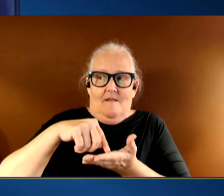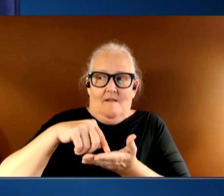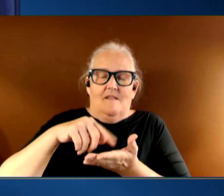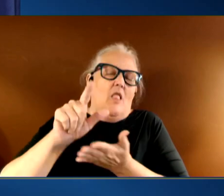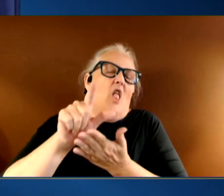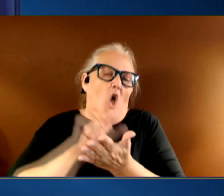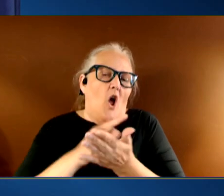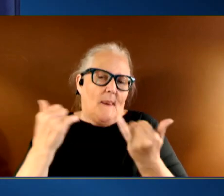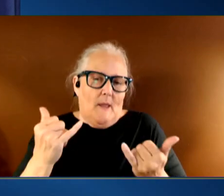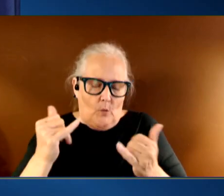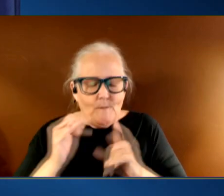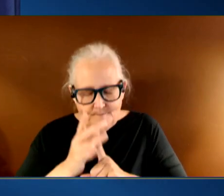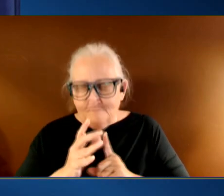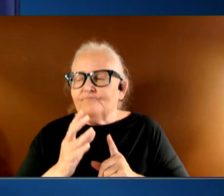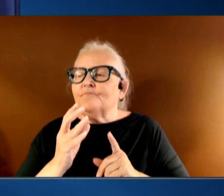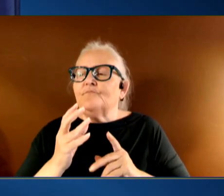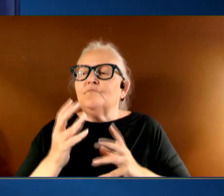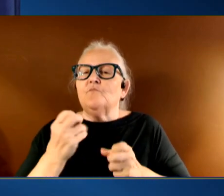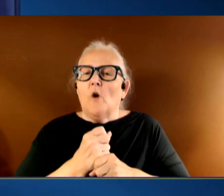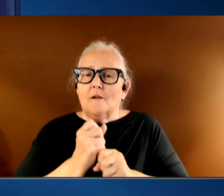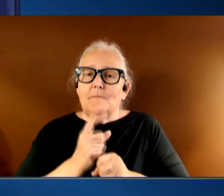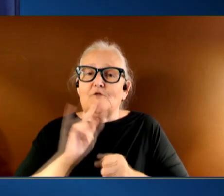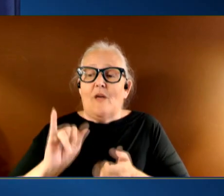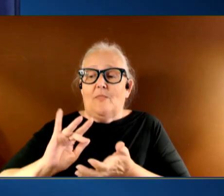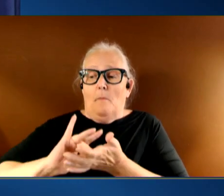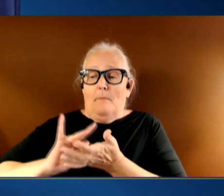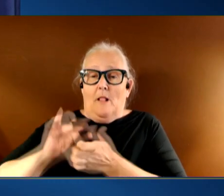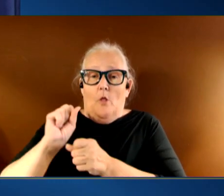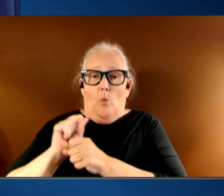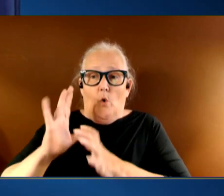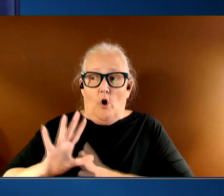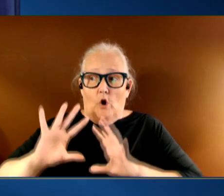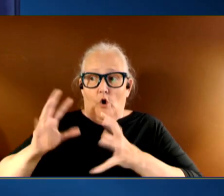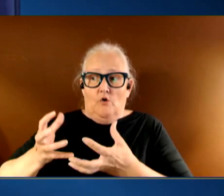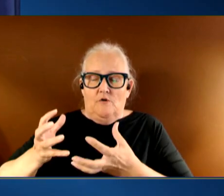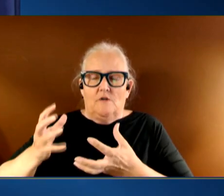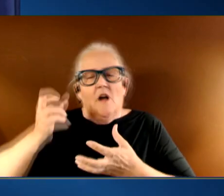that the medical workforce has an increased understanding of sickle cell. And so, one of